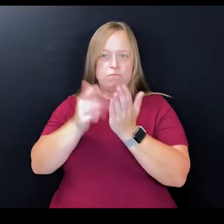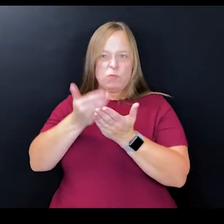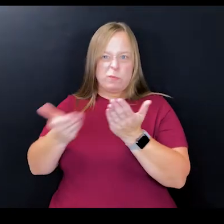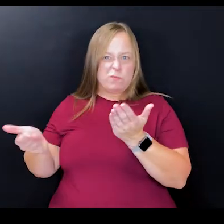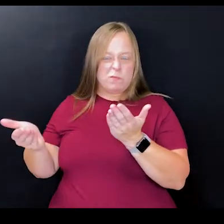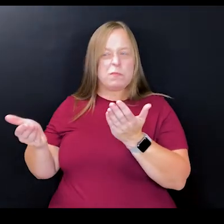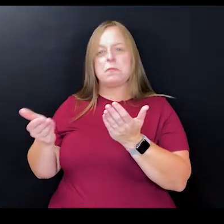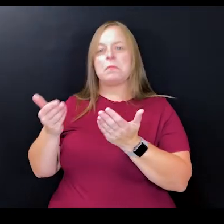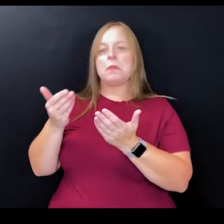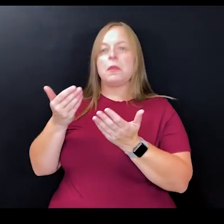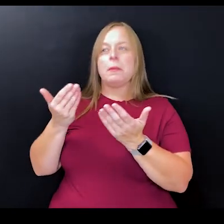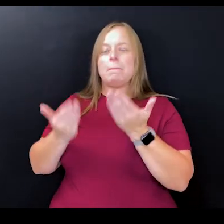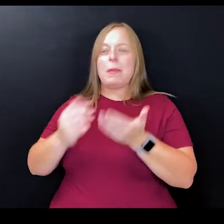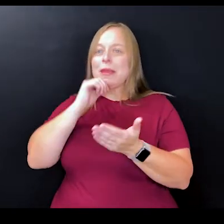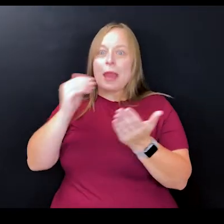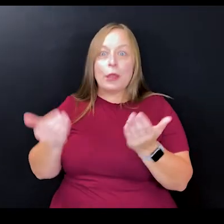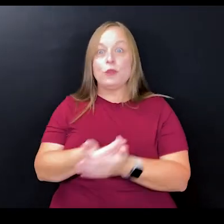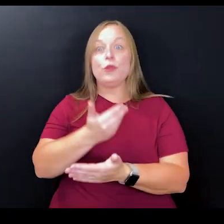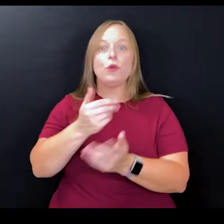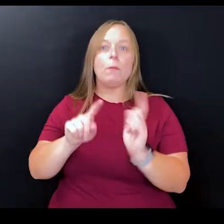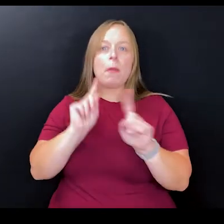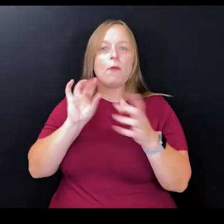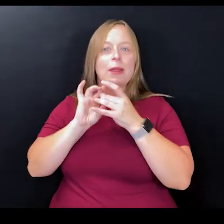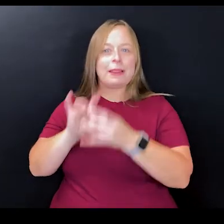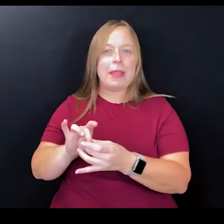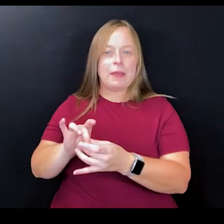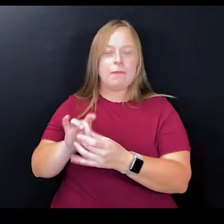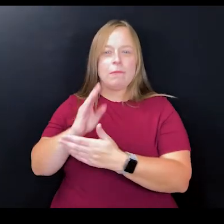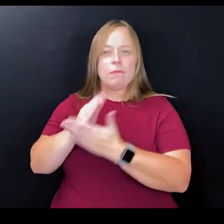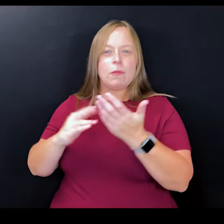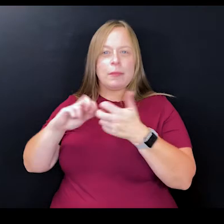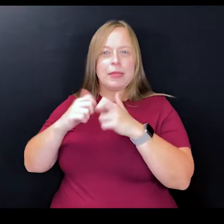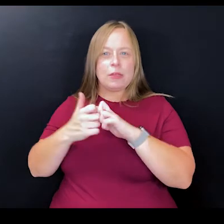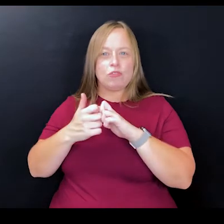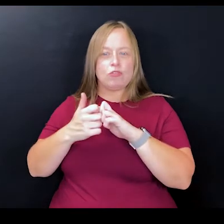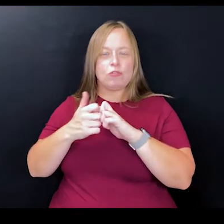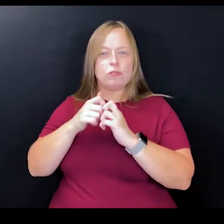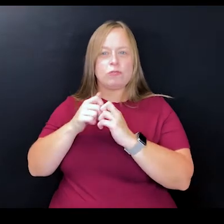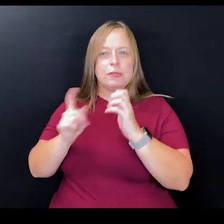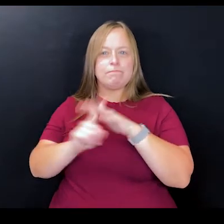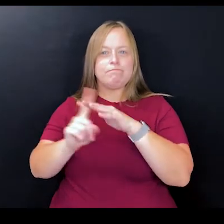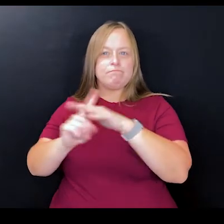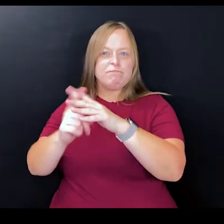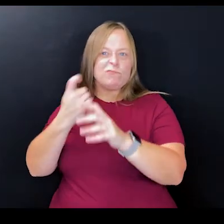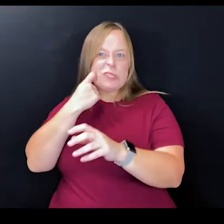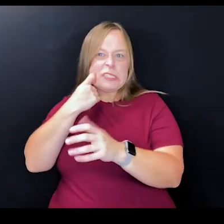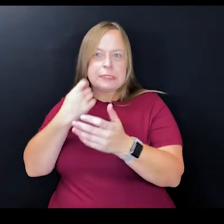that maybe aren't brand new, but are related to some of the issues that came up recently.